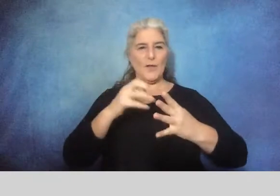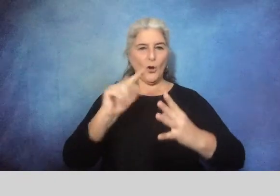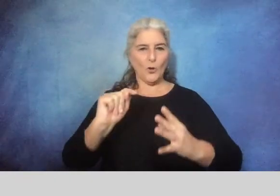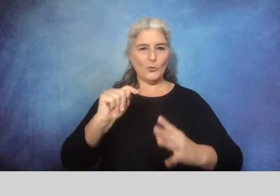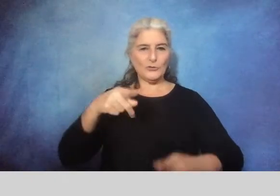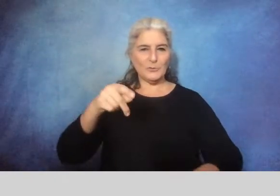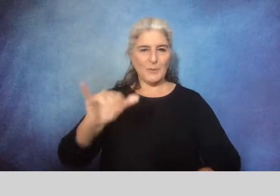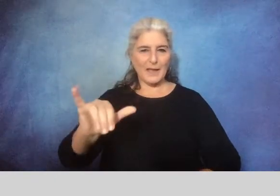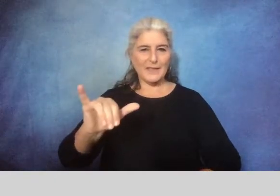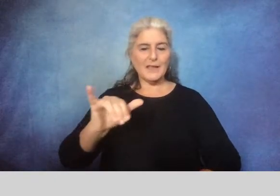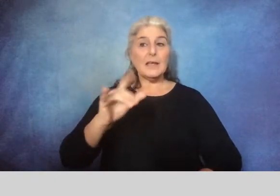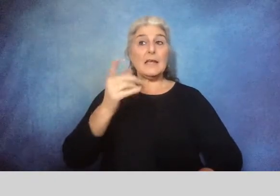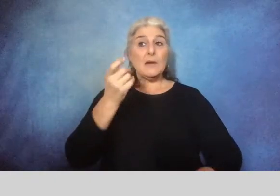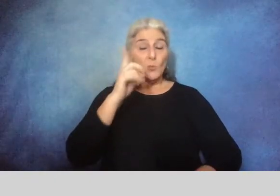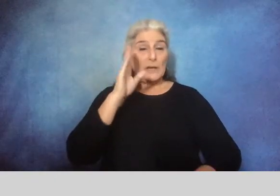and every section of this is implemented.